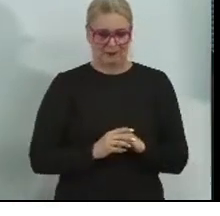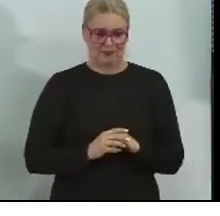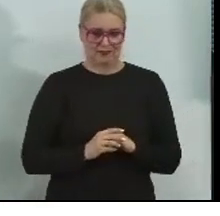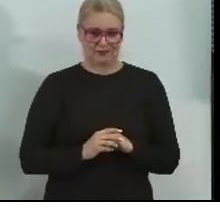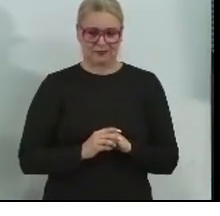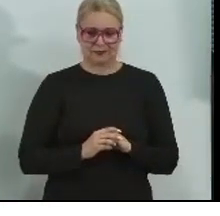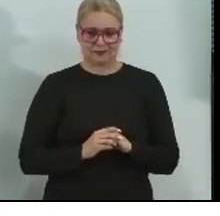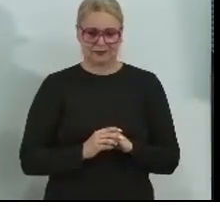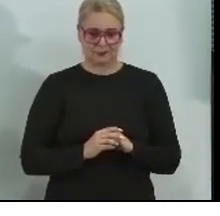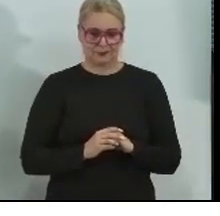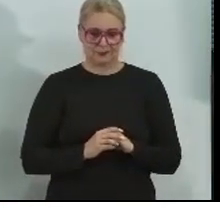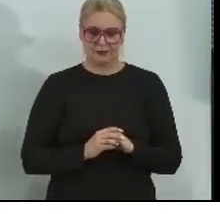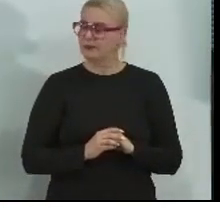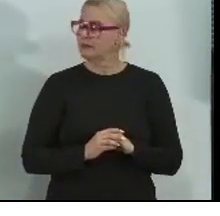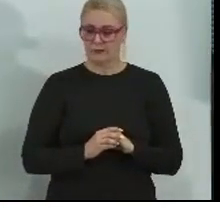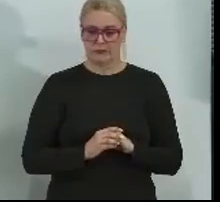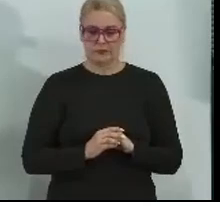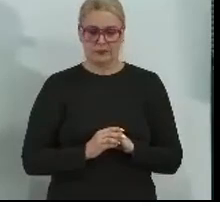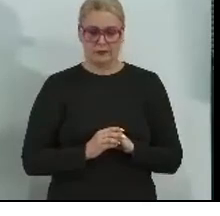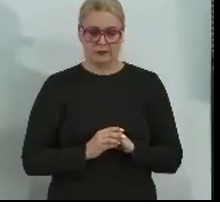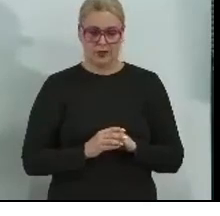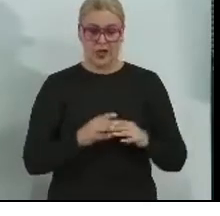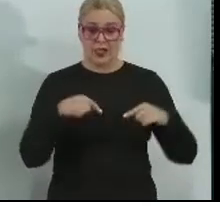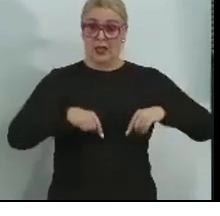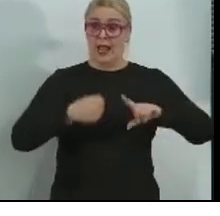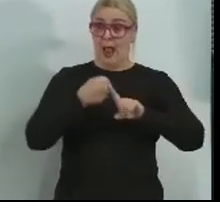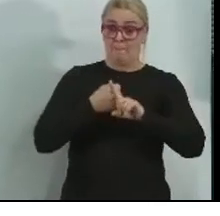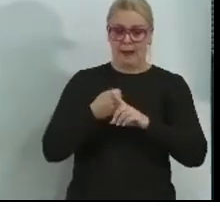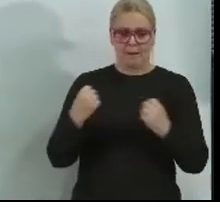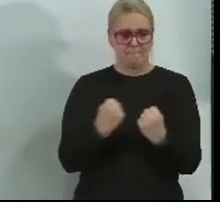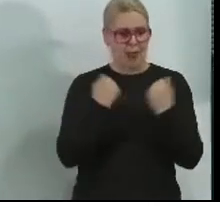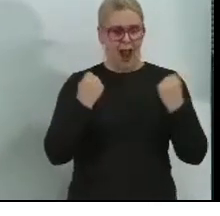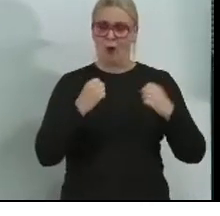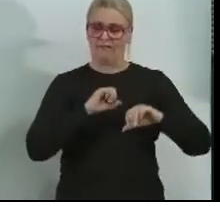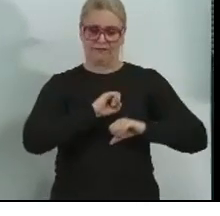No, I don't no, I suppose no, there's not a less spicy one,